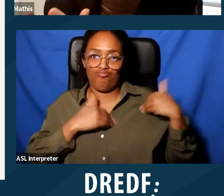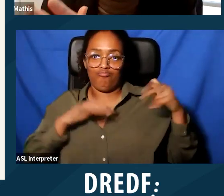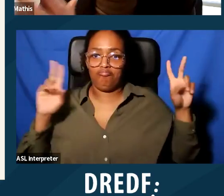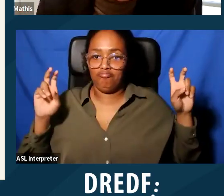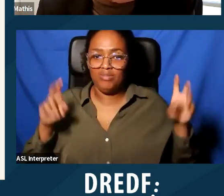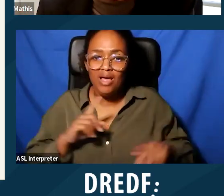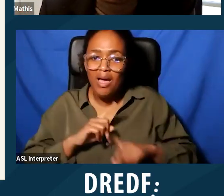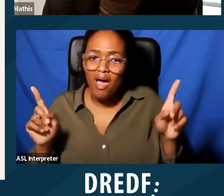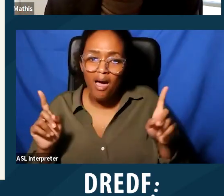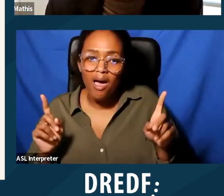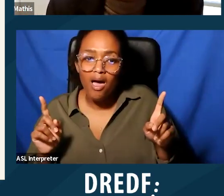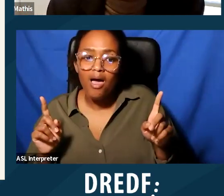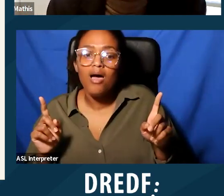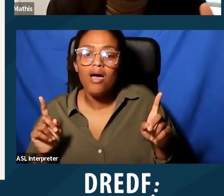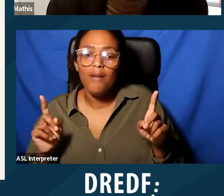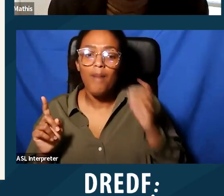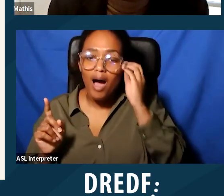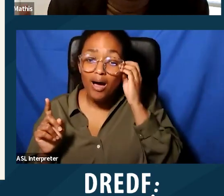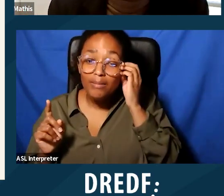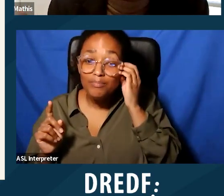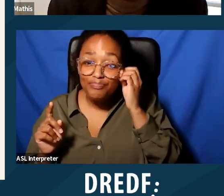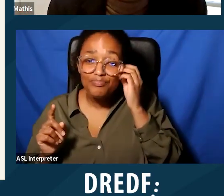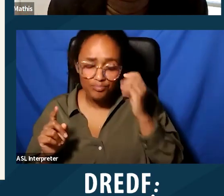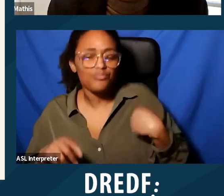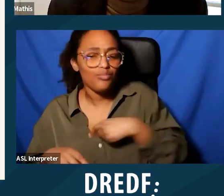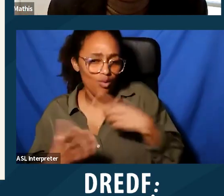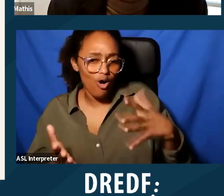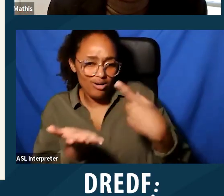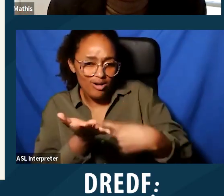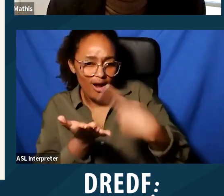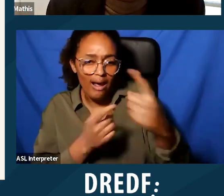keep people out of institutions in the first place, and let them stay in the community.